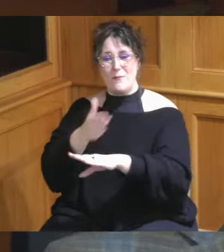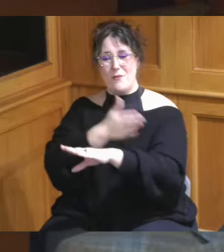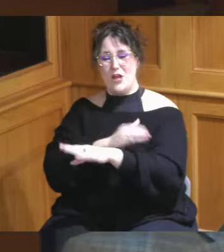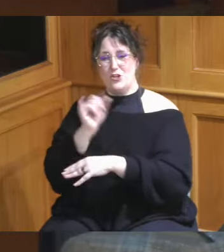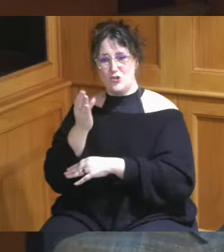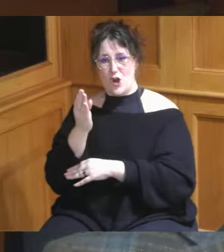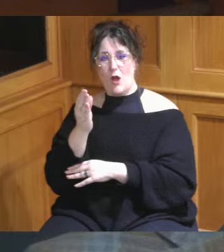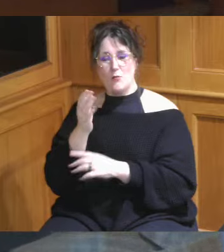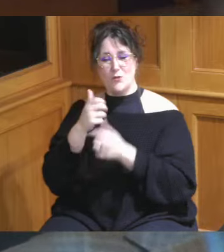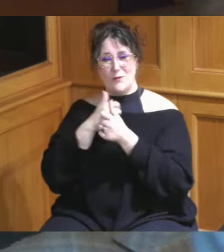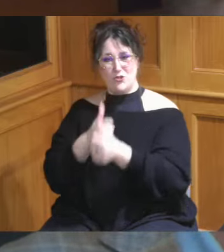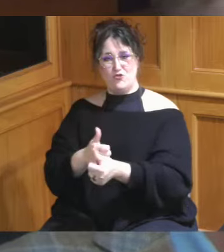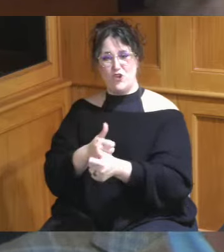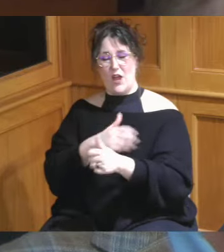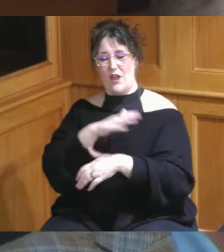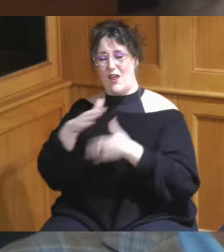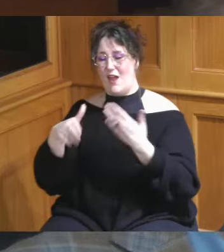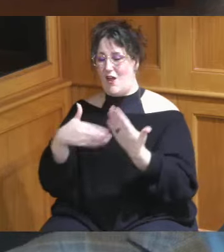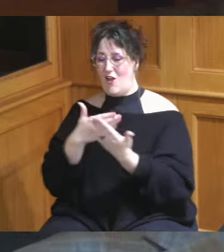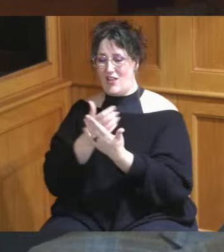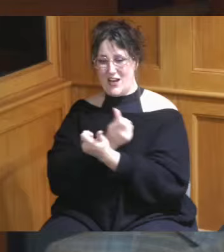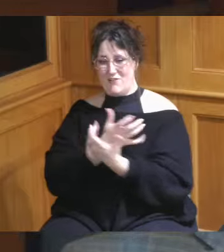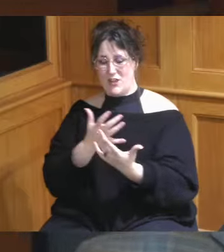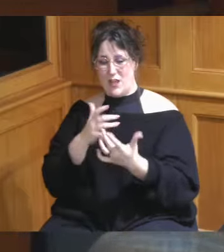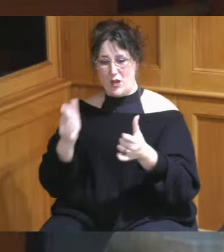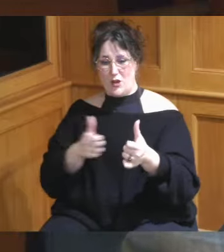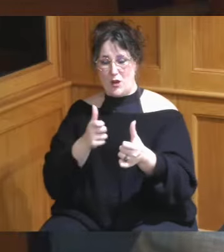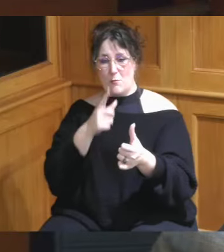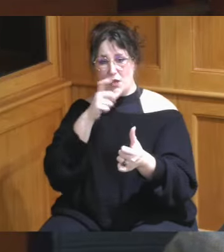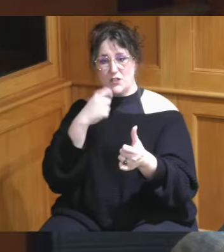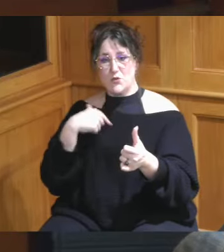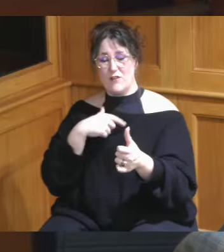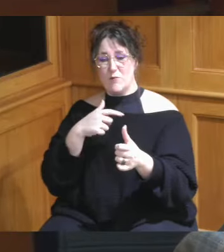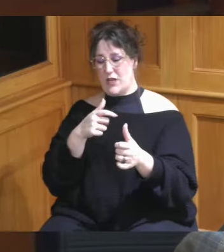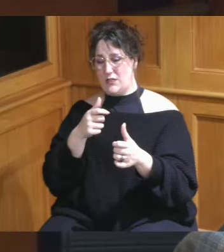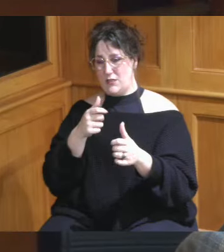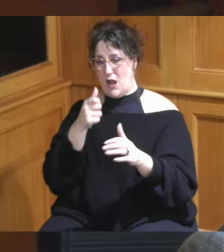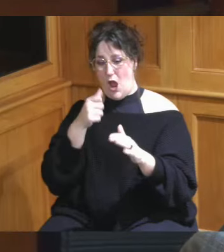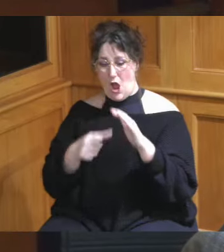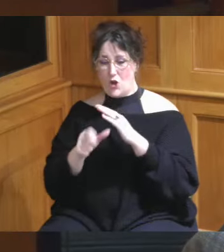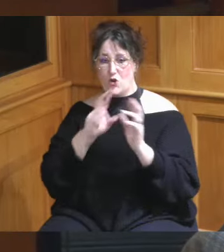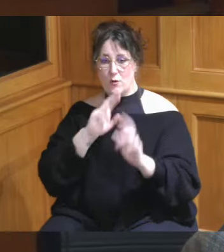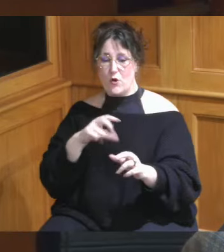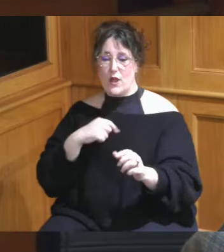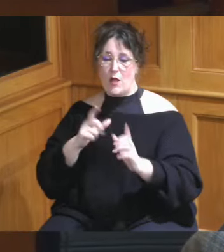track all of the stuff cuz we've been under reporting and I'm looking forward to a a new